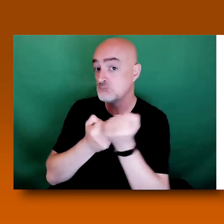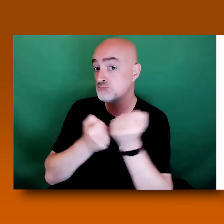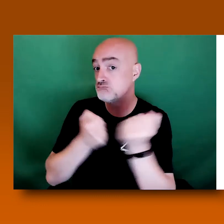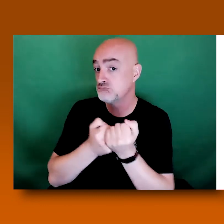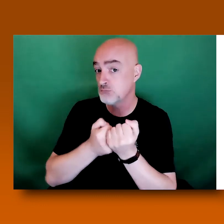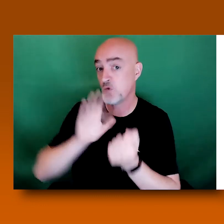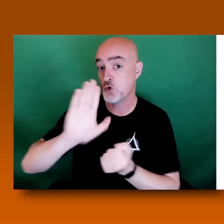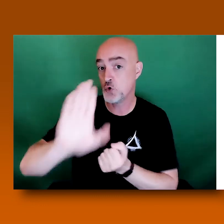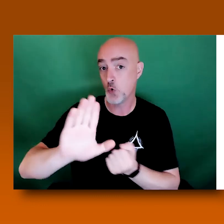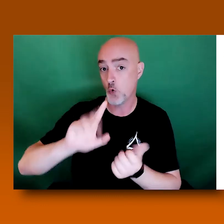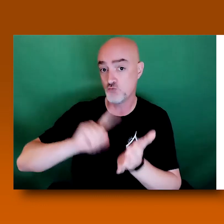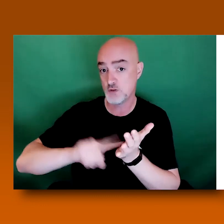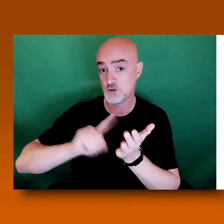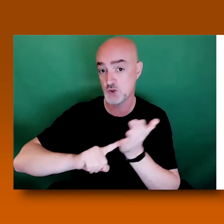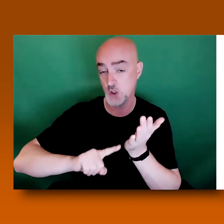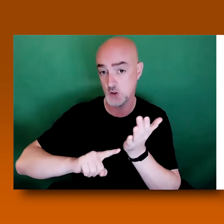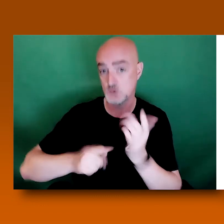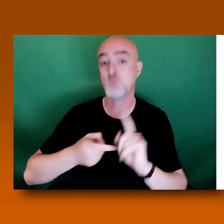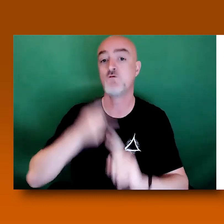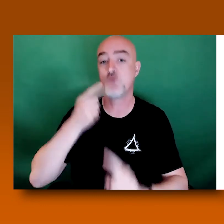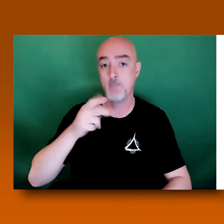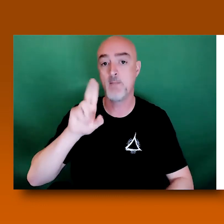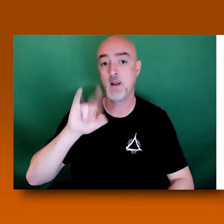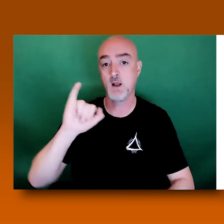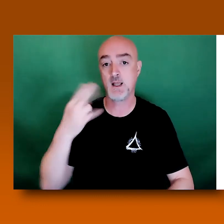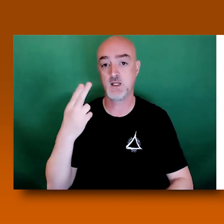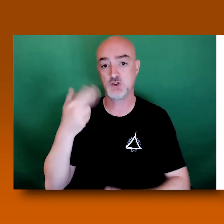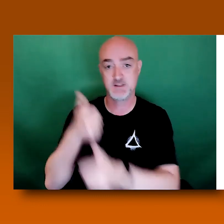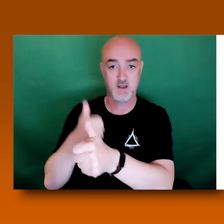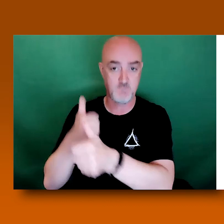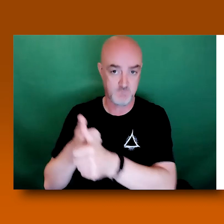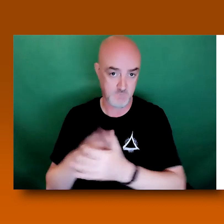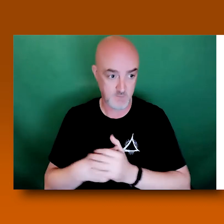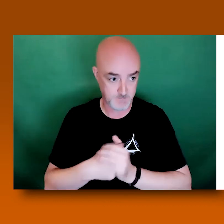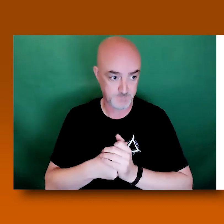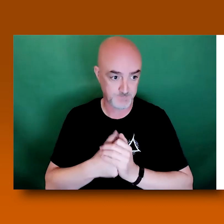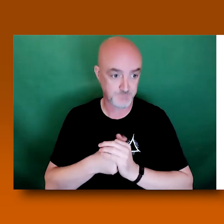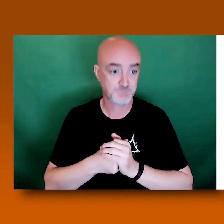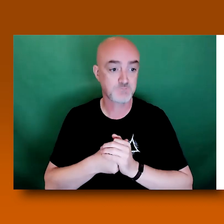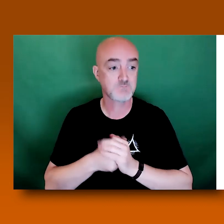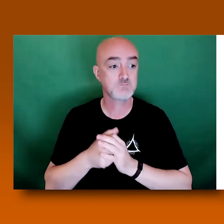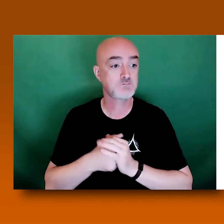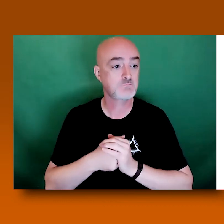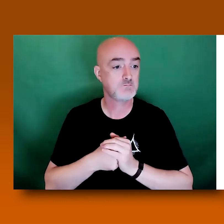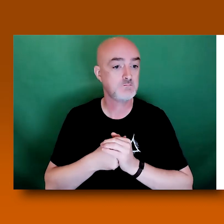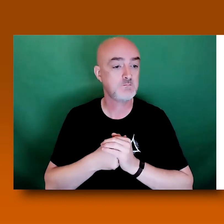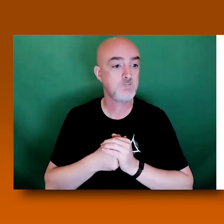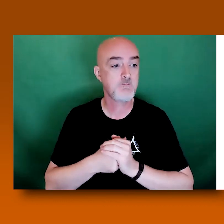If you've got some research that supports that specific study session, that would be helpful to share as well.